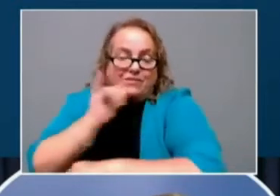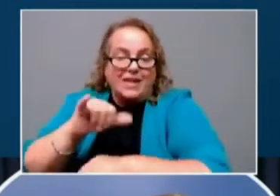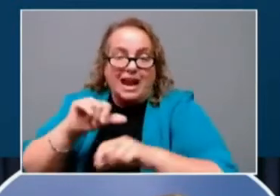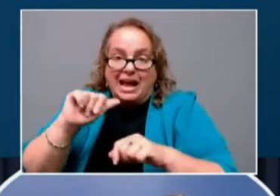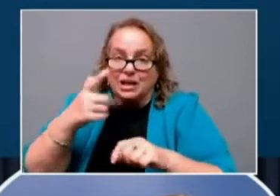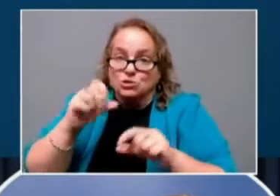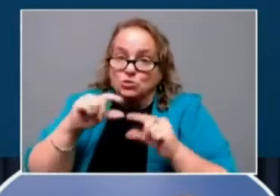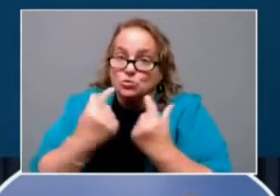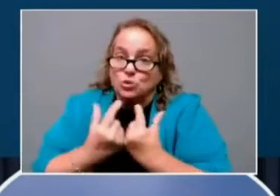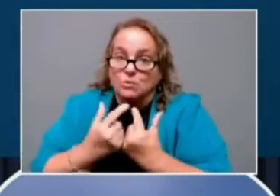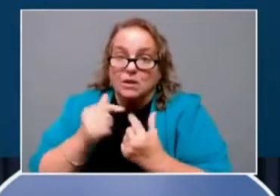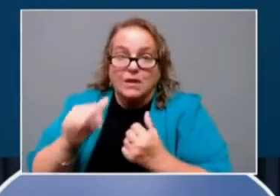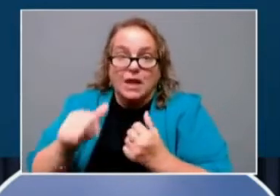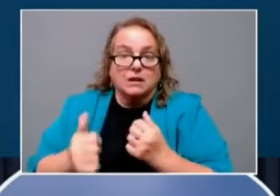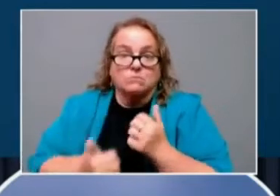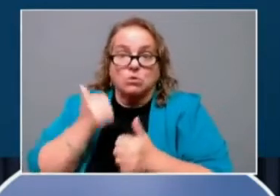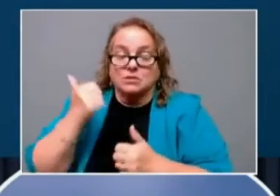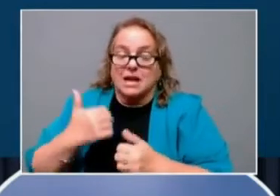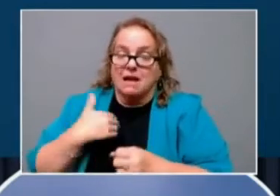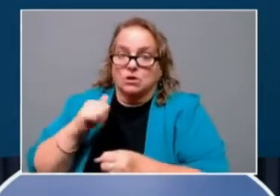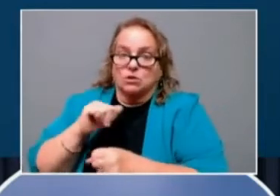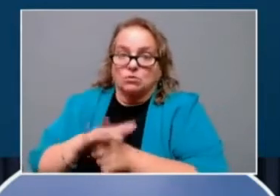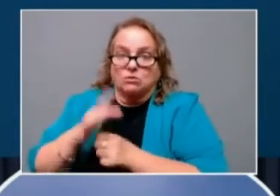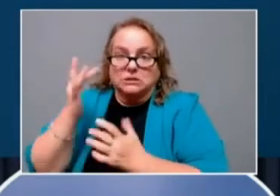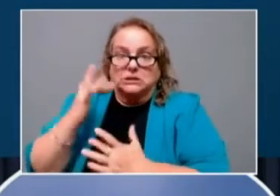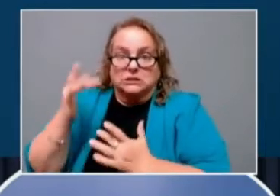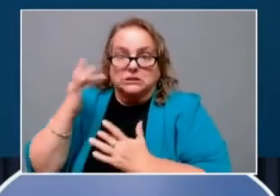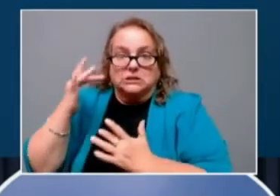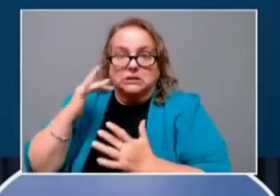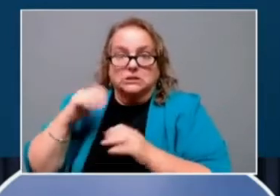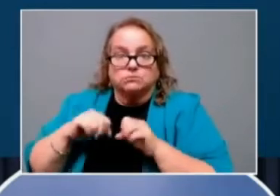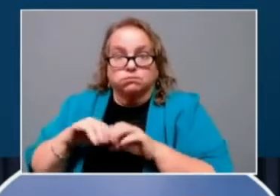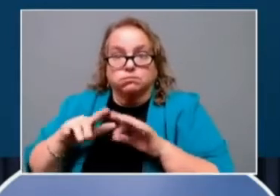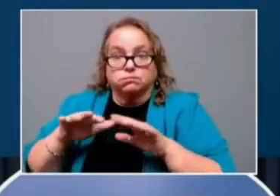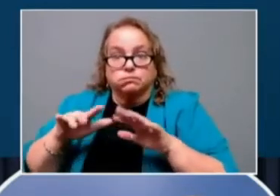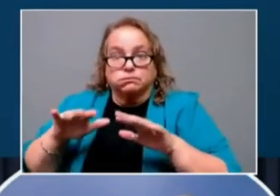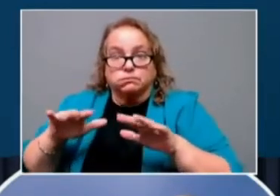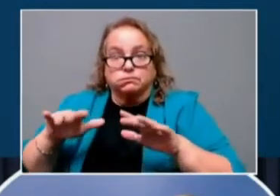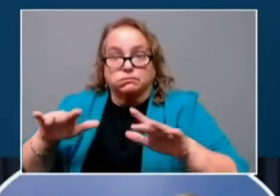most, remember when I said 12 to Because we do it differently. 12-9 or